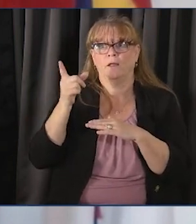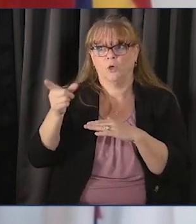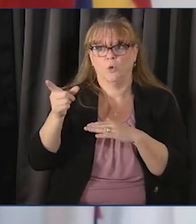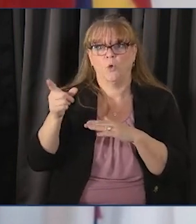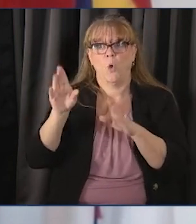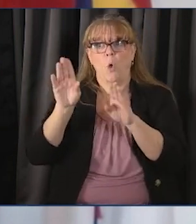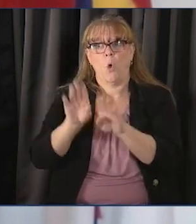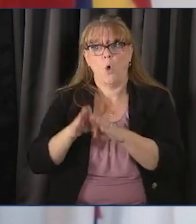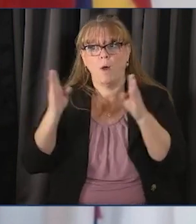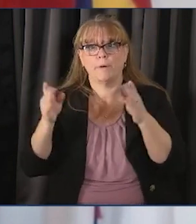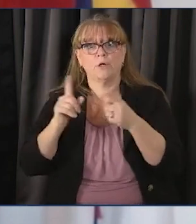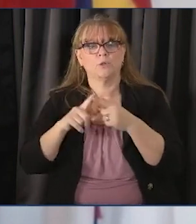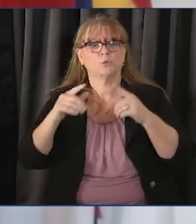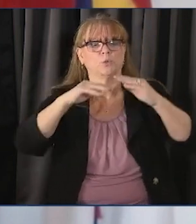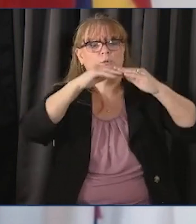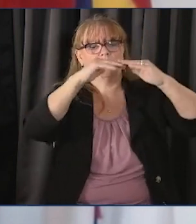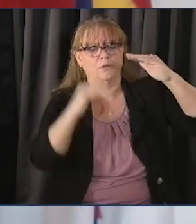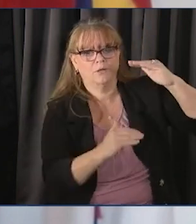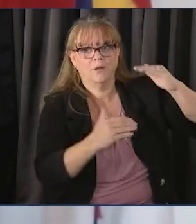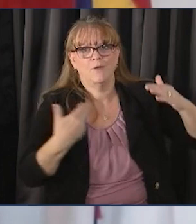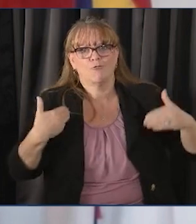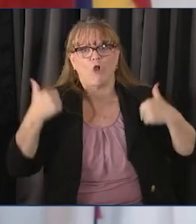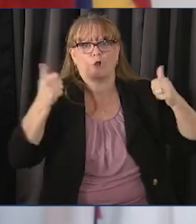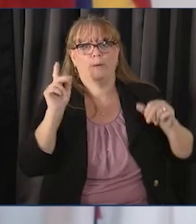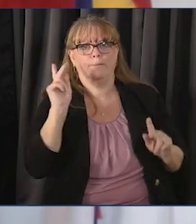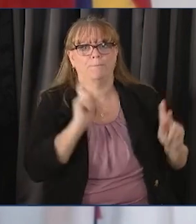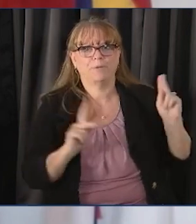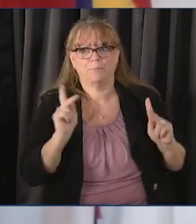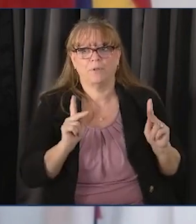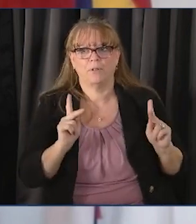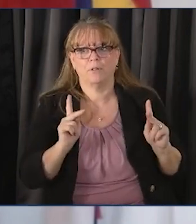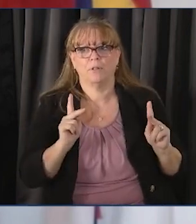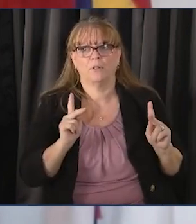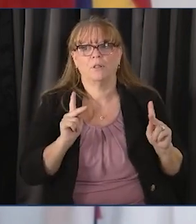more vaccine i mean it is frustrating how slow uh we are receiving vaccine for for any